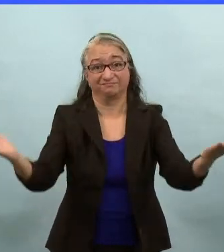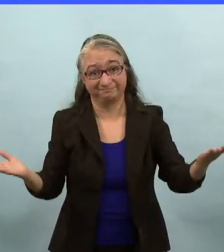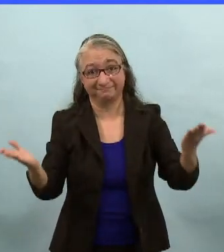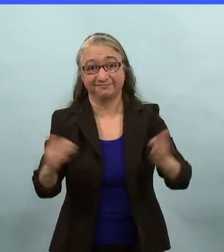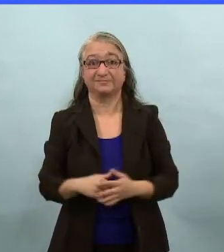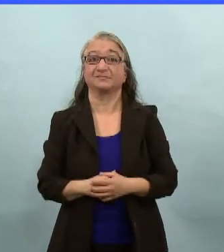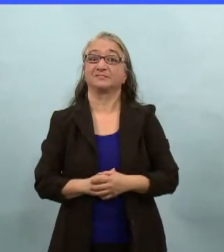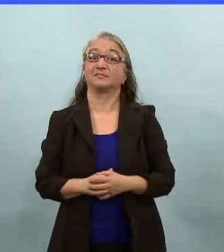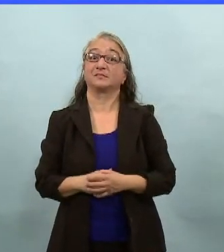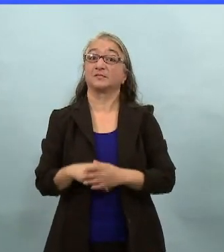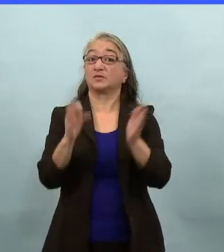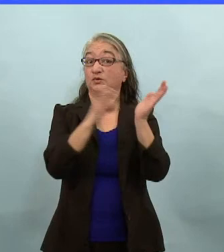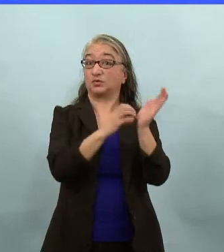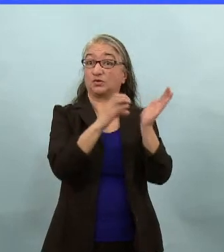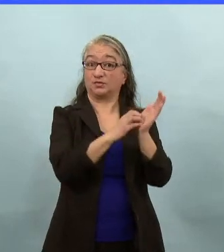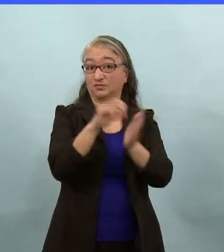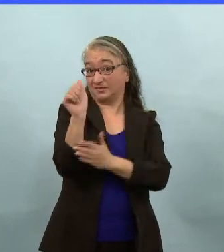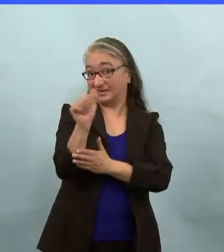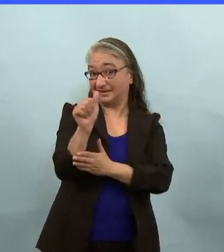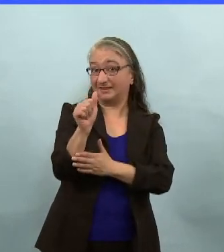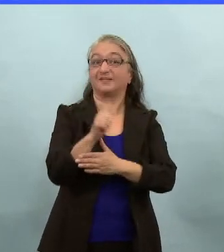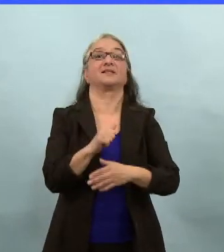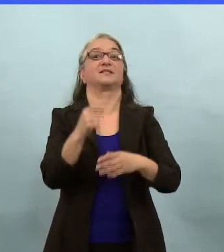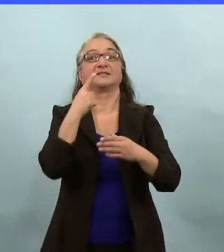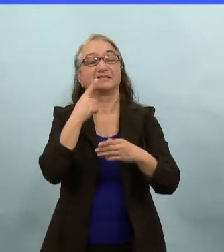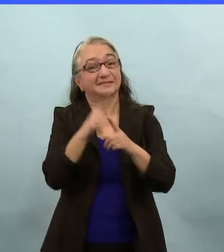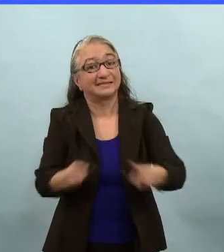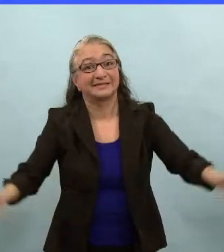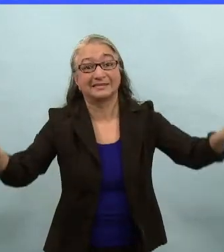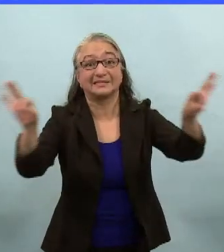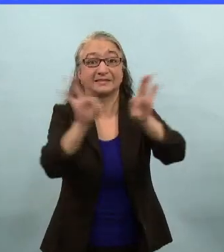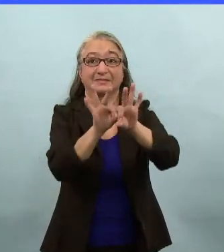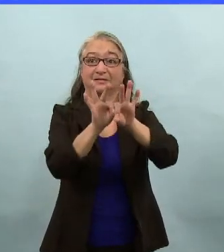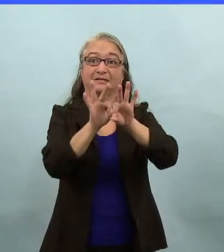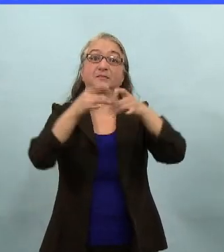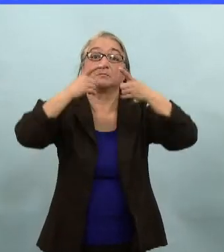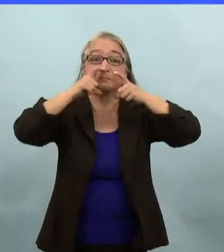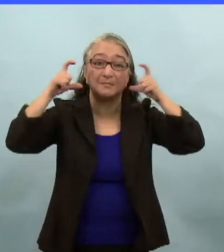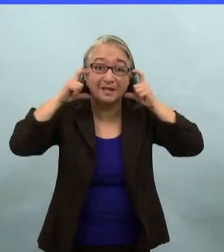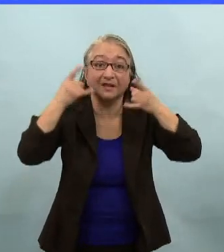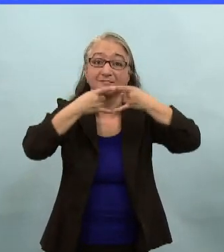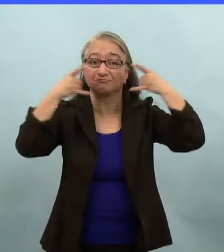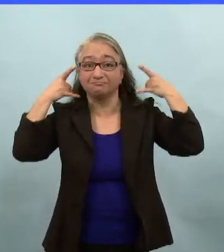back to the fundamentals wear your mask you know wash your hands all of those things get vaccinated